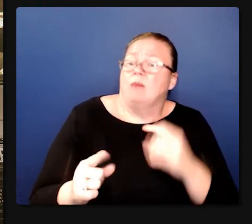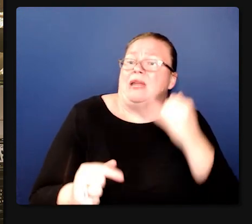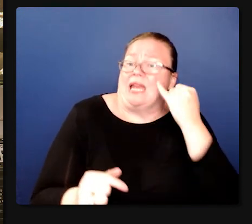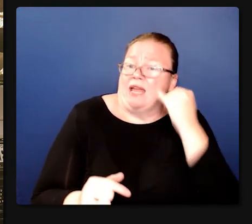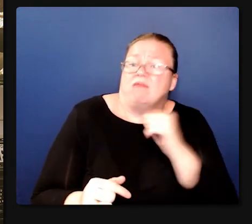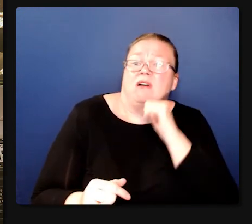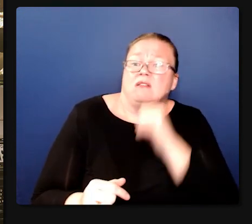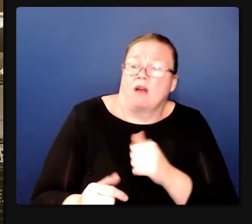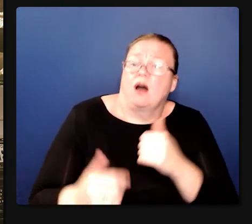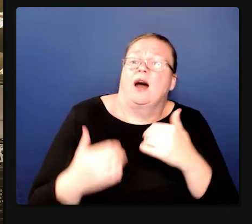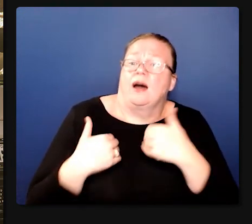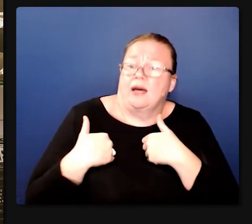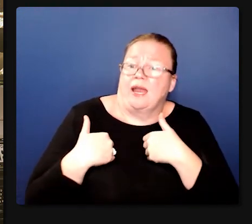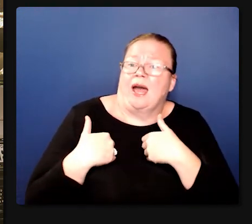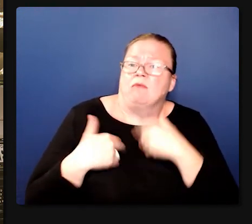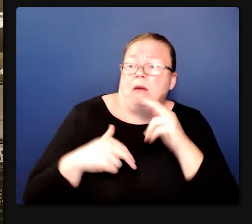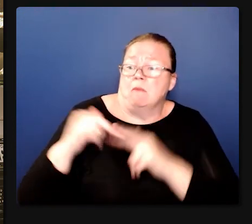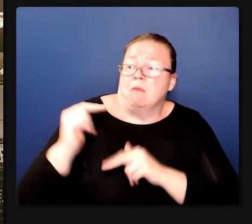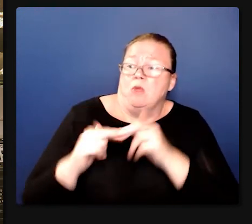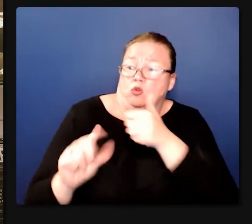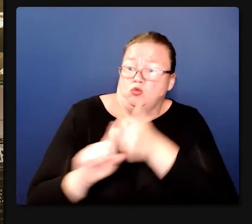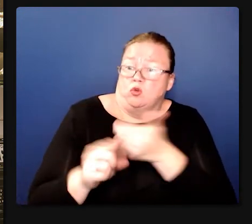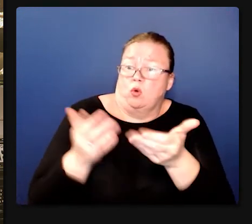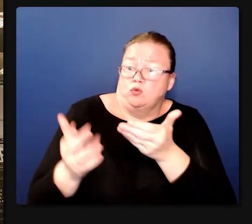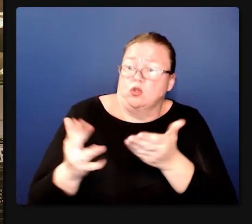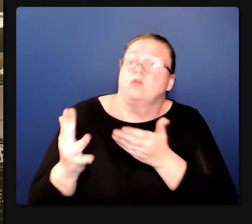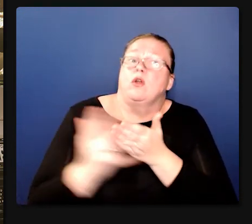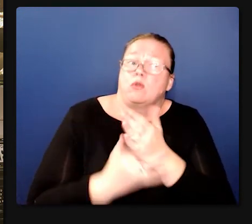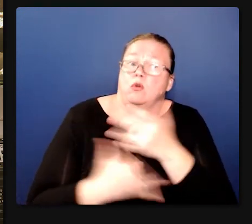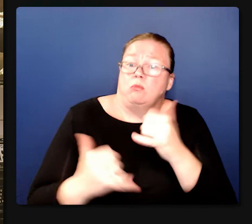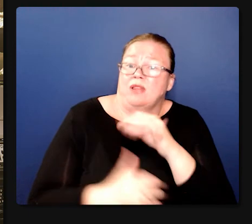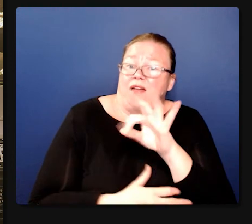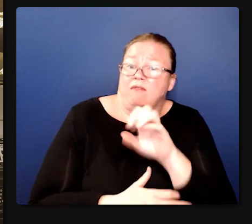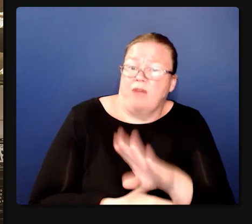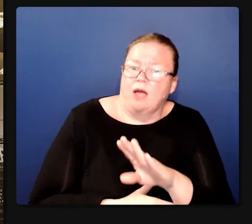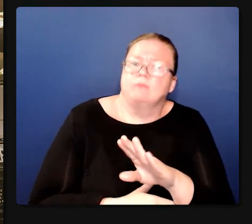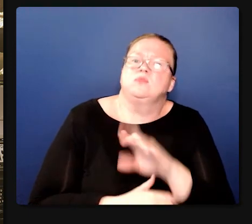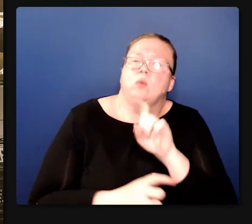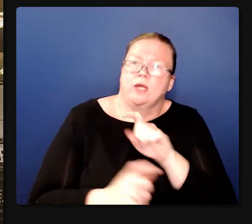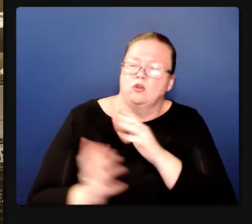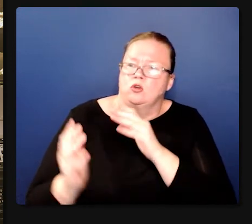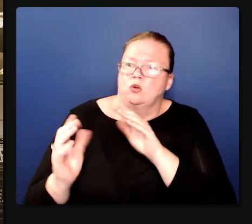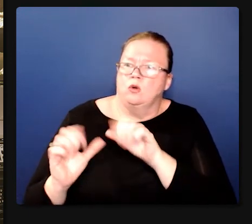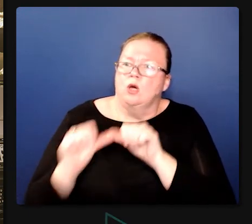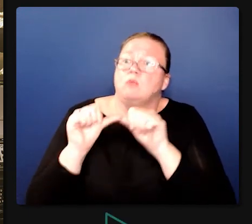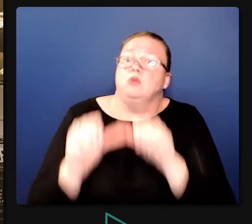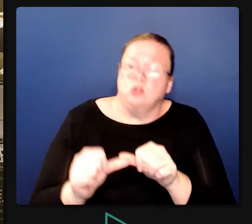a bring-your-own service offered by PlayFab. So we had to push the data to Azure Data Explorer